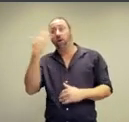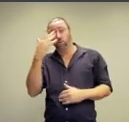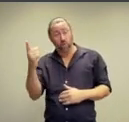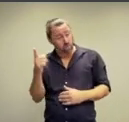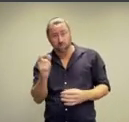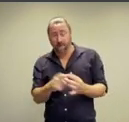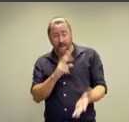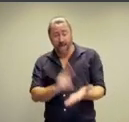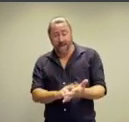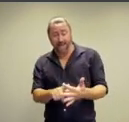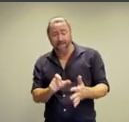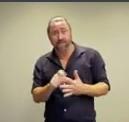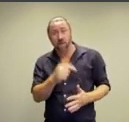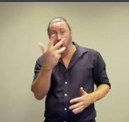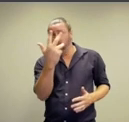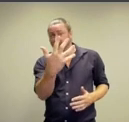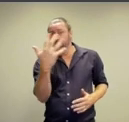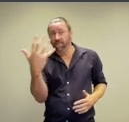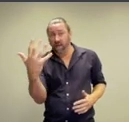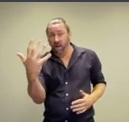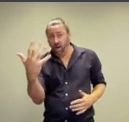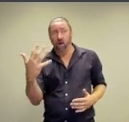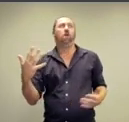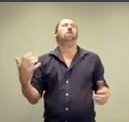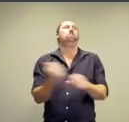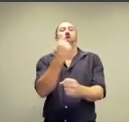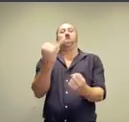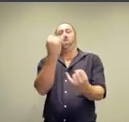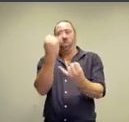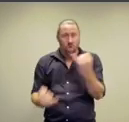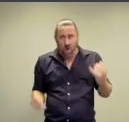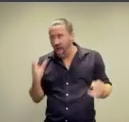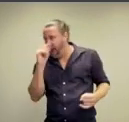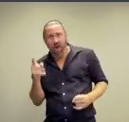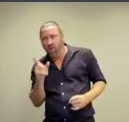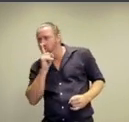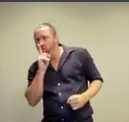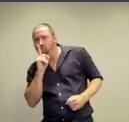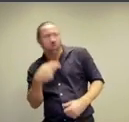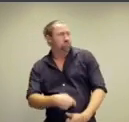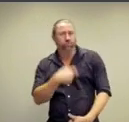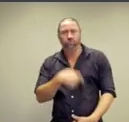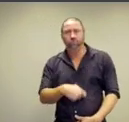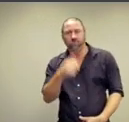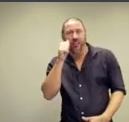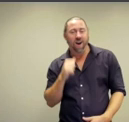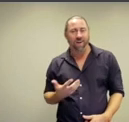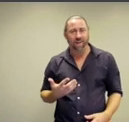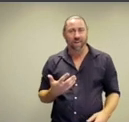in high schools across the country in 1955, which only increased their power in a law.